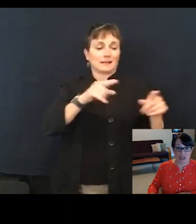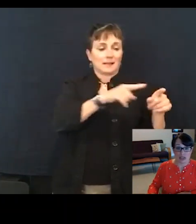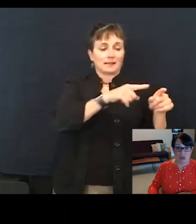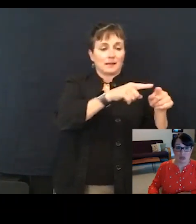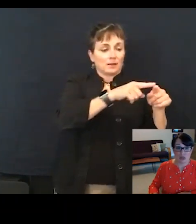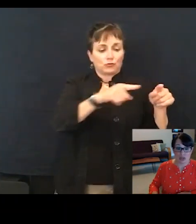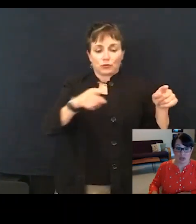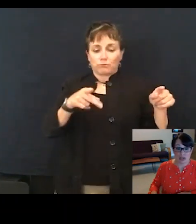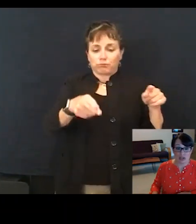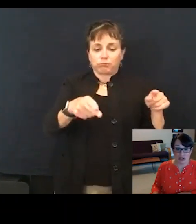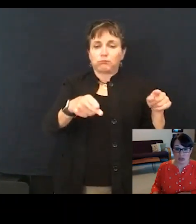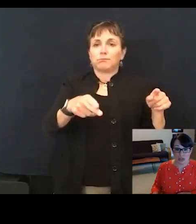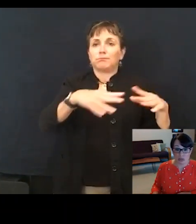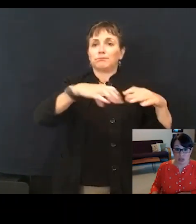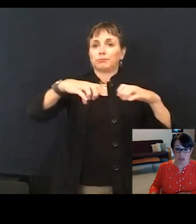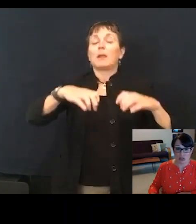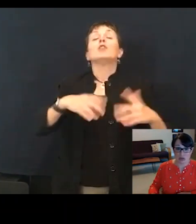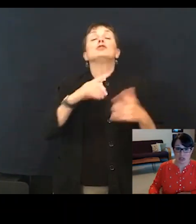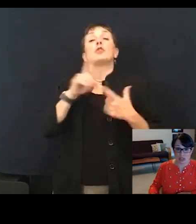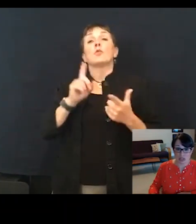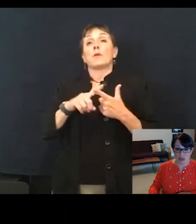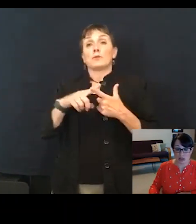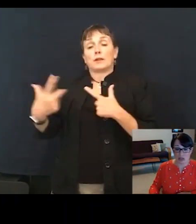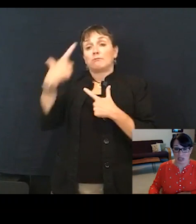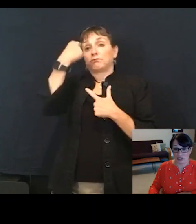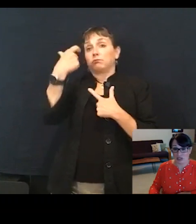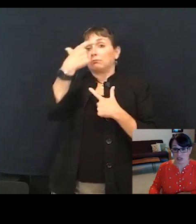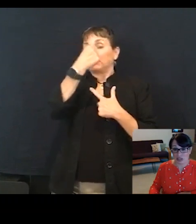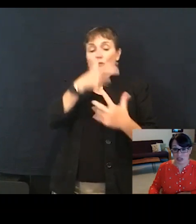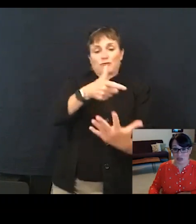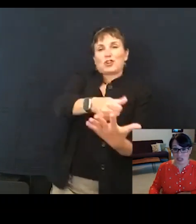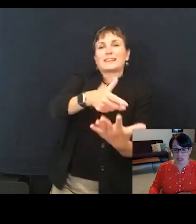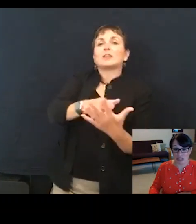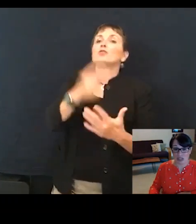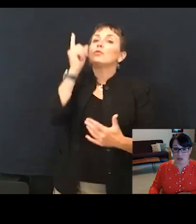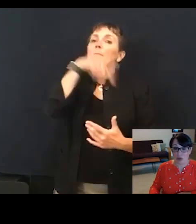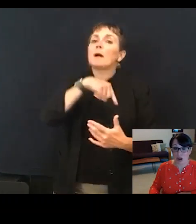and then we look at the ERG response, as you can see, that there's actually a significant drop